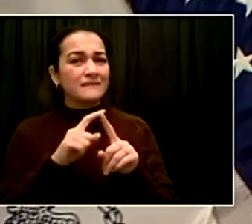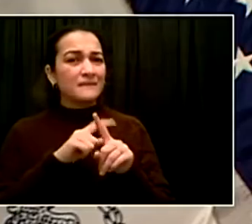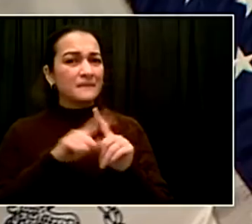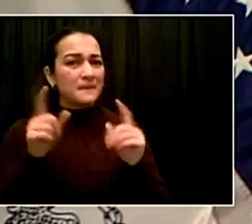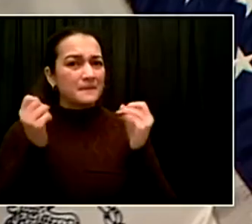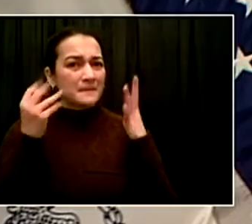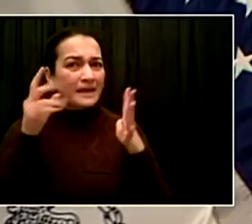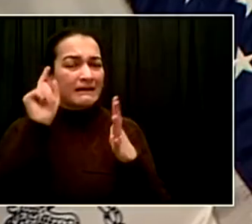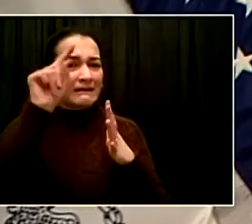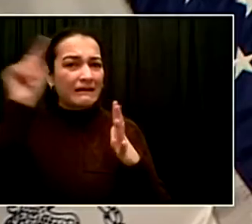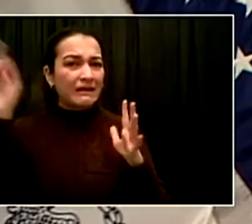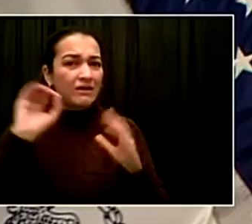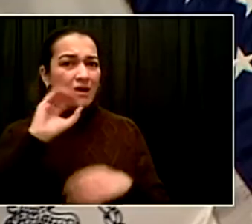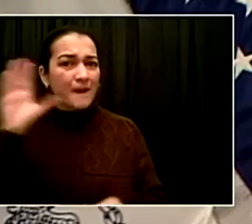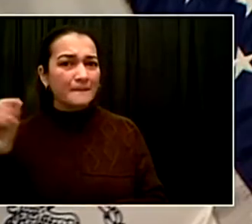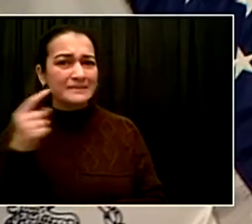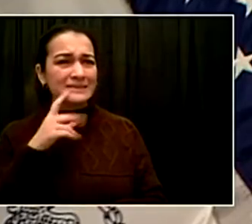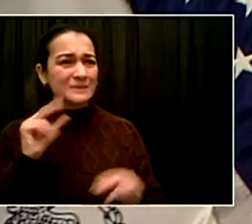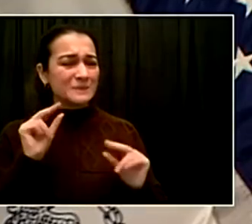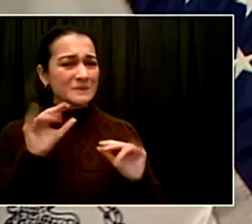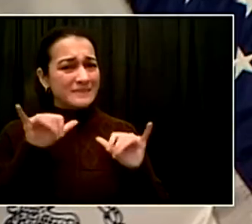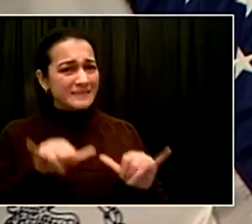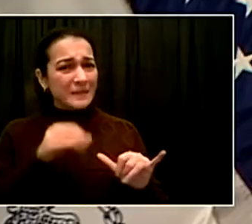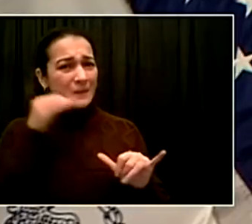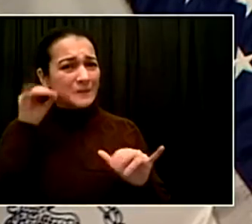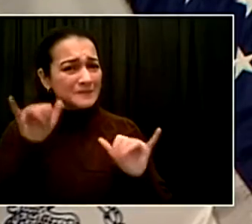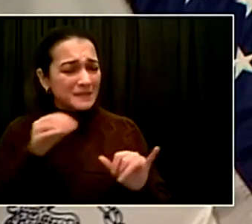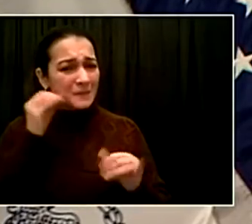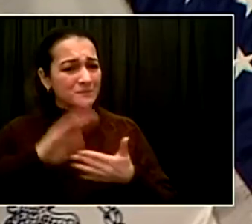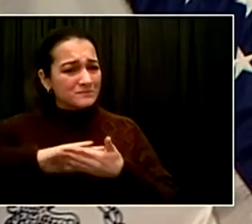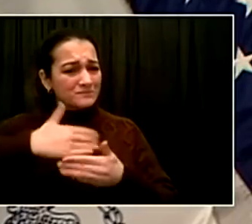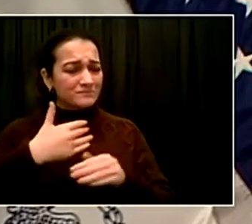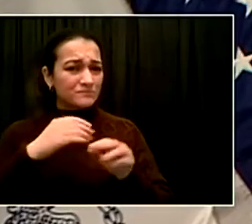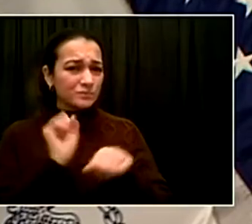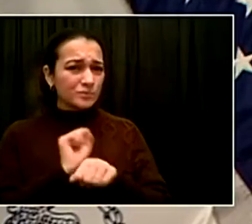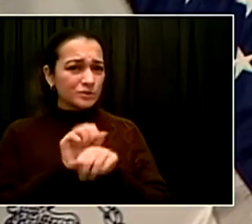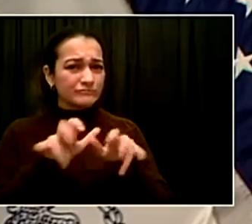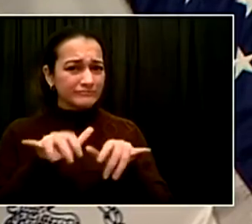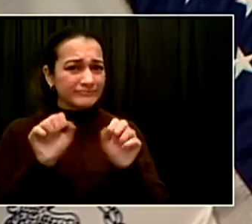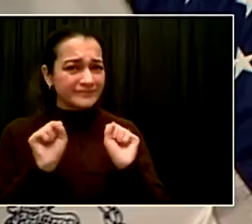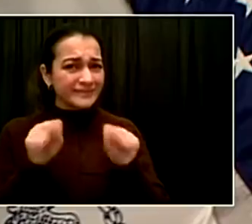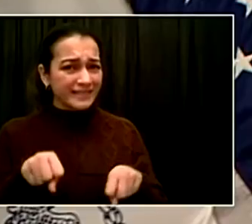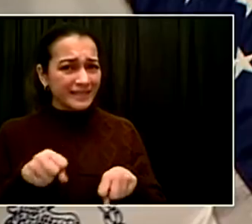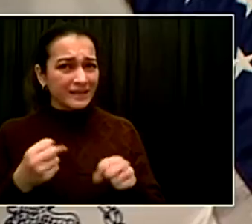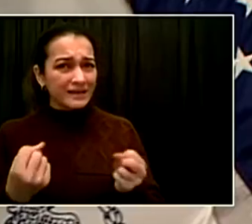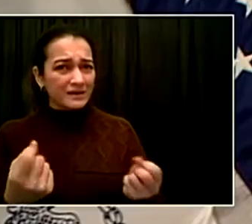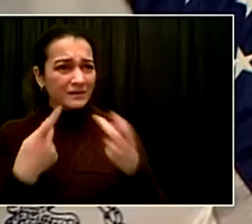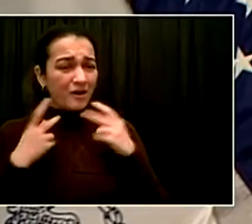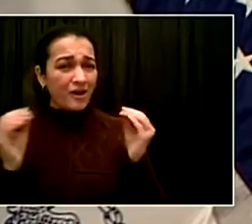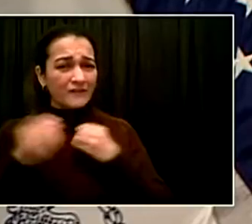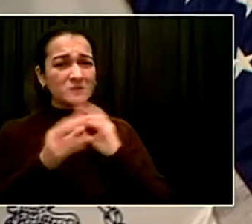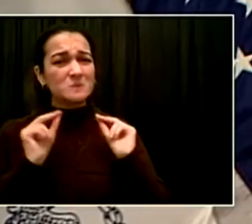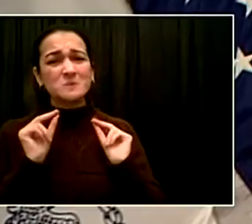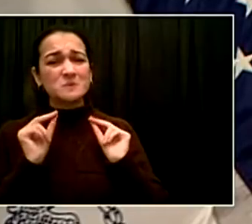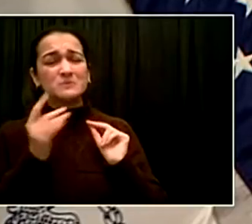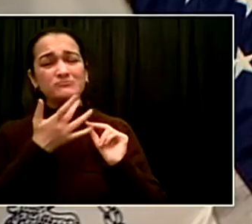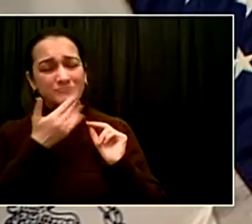WHAT IS YOUR RESPONSE TO THAT